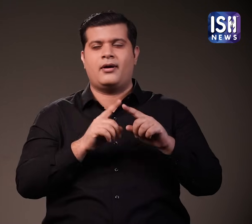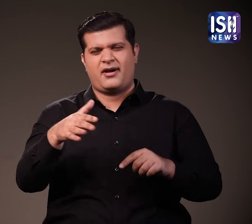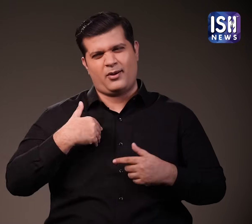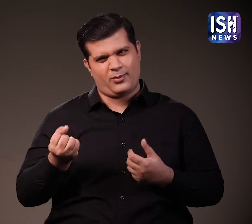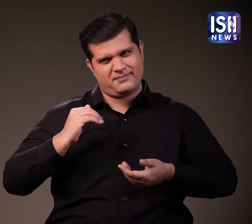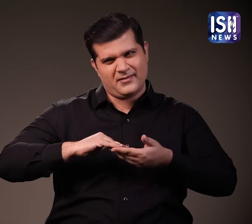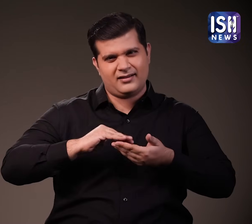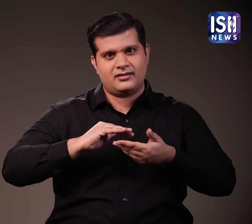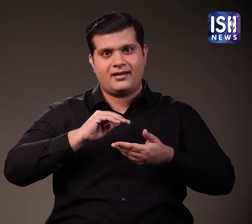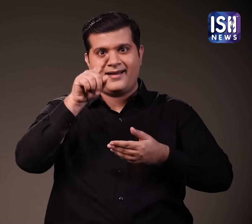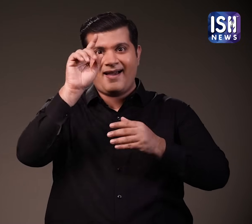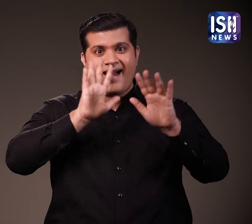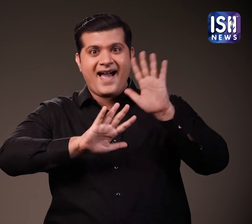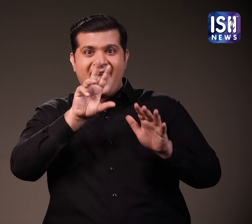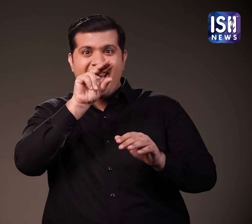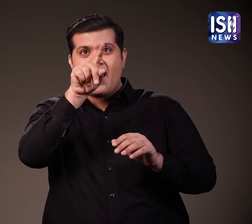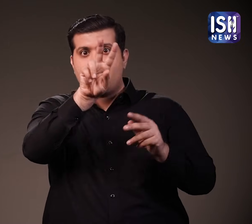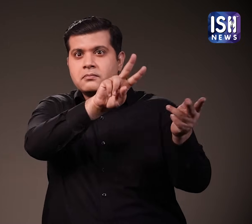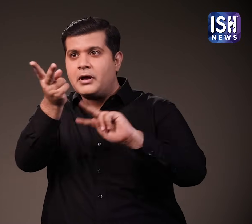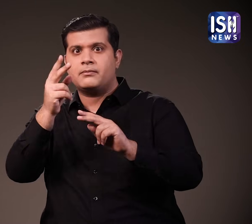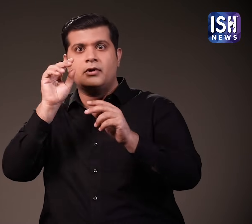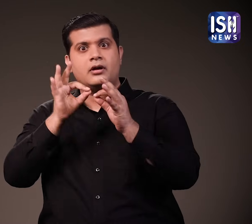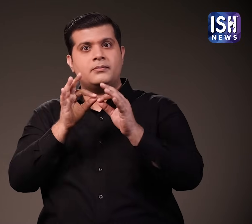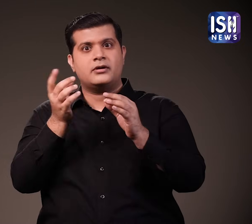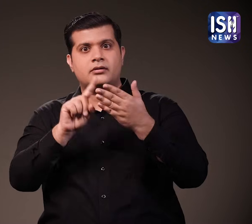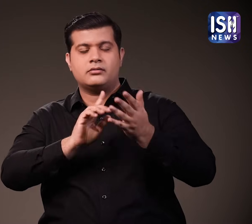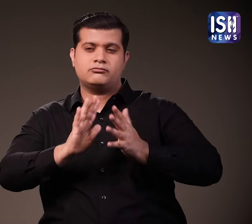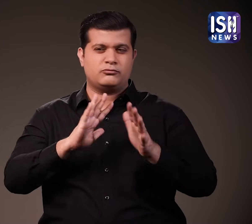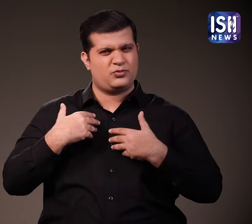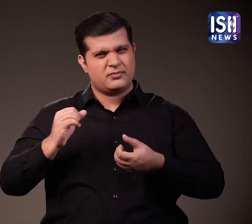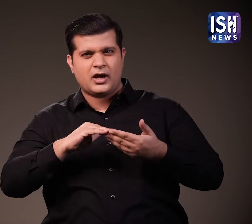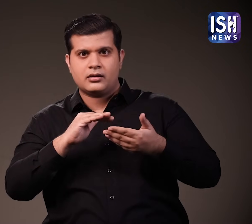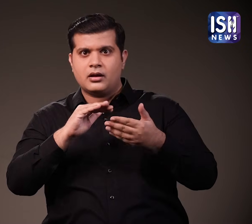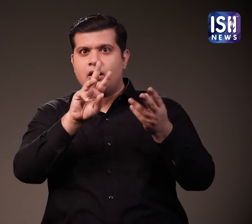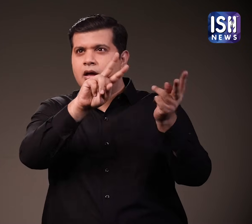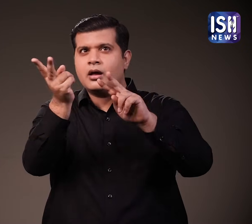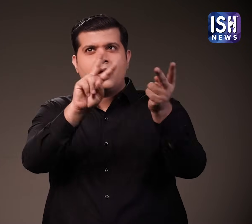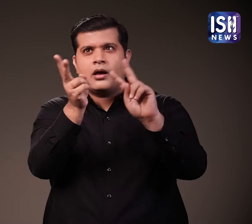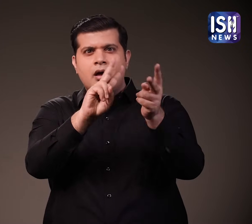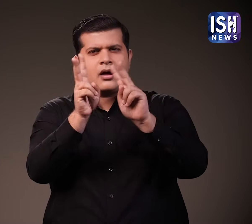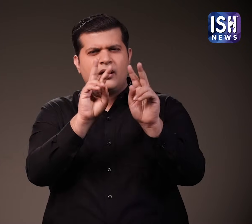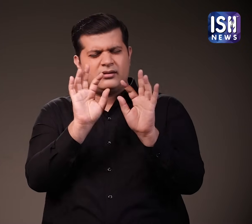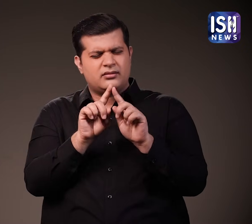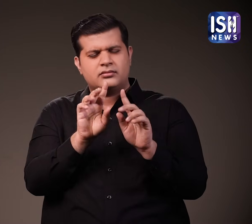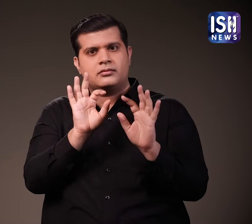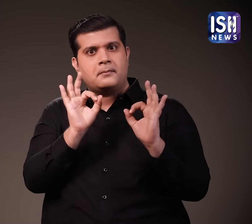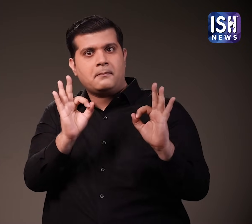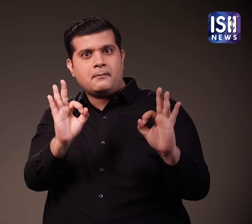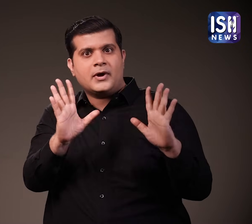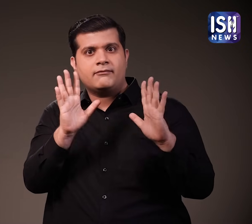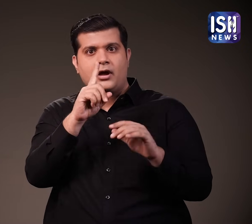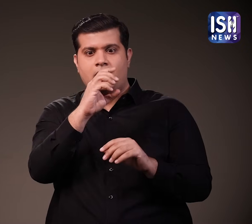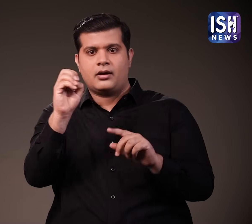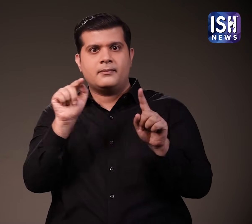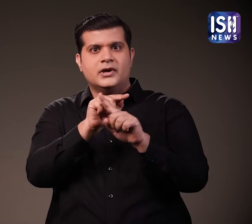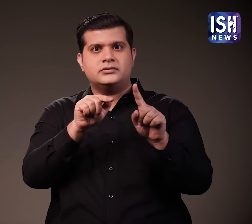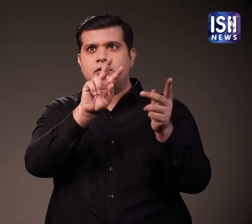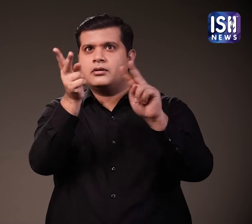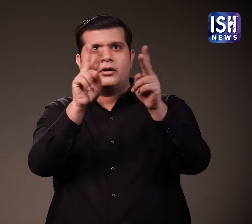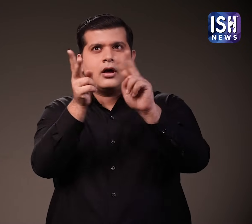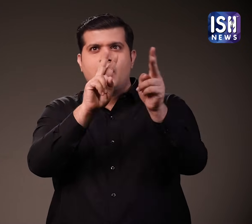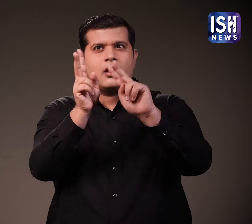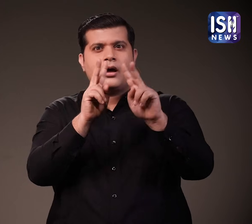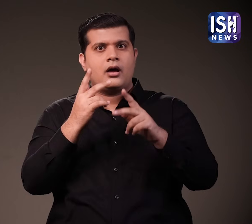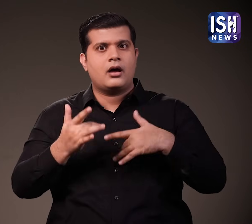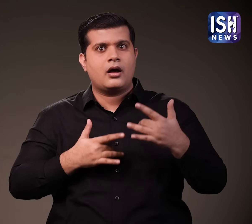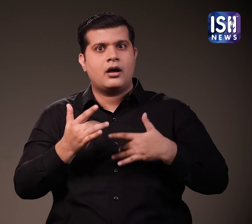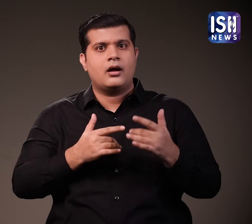She was lovestruck when he proposed to his lady love. The interpreter accurately interpreted everything.